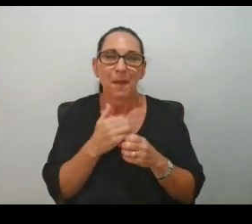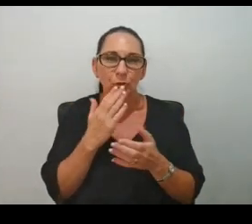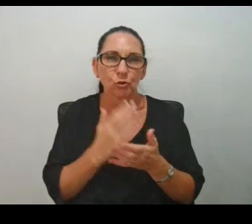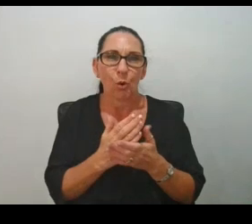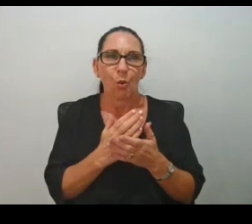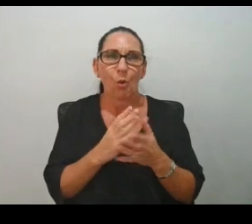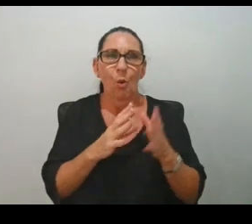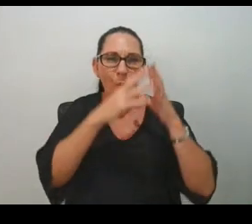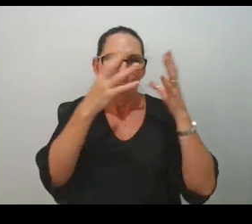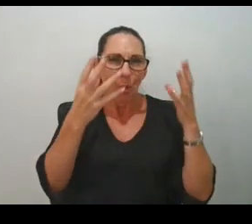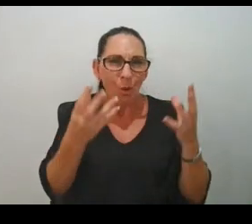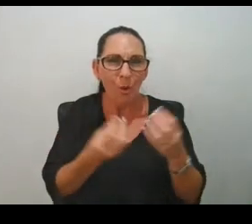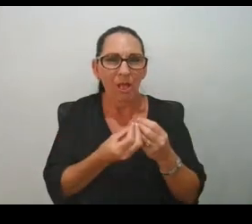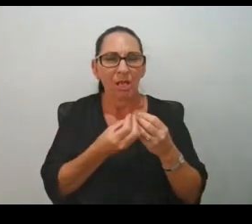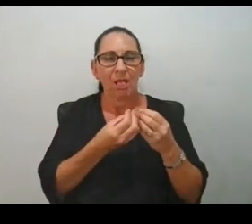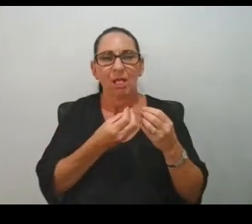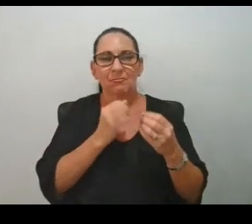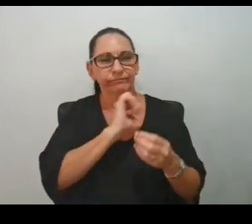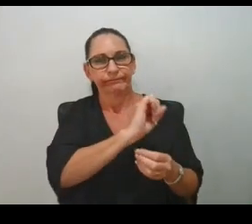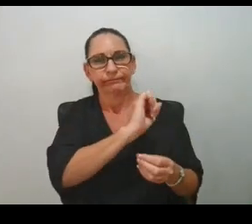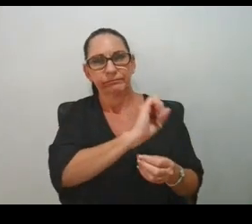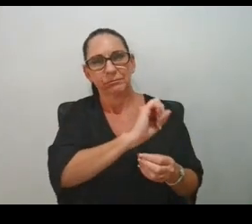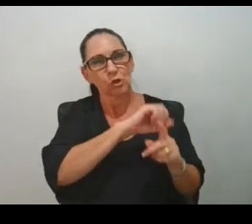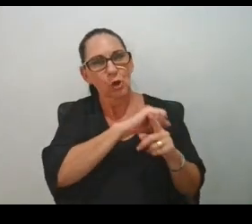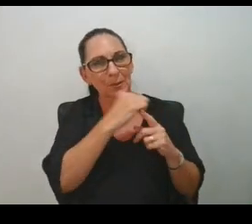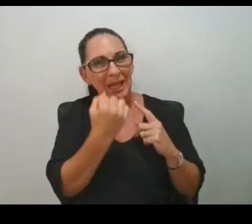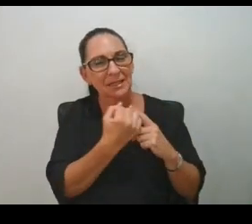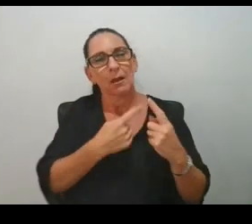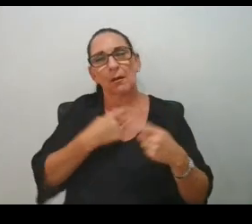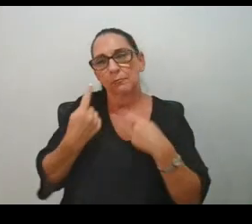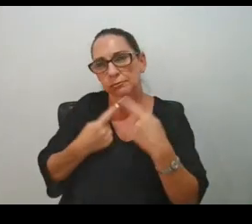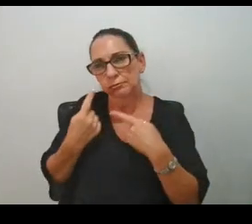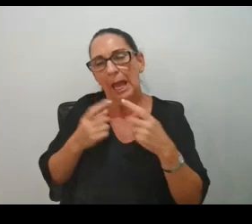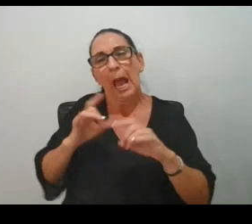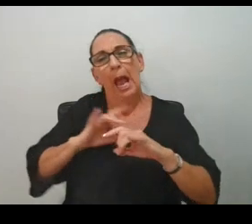circumstances individual circumstances for your client so that the grants officer can consider